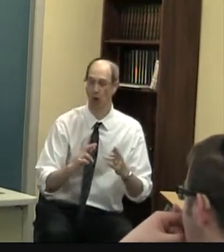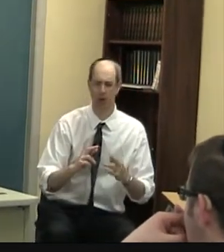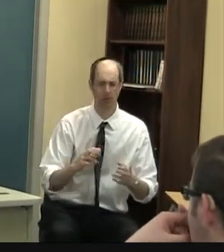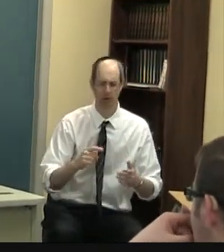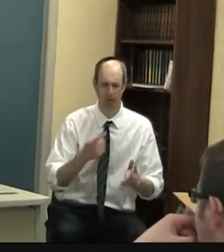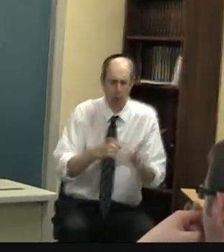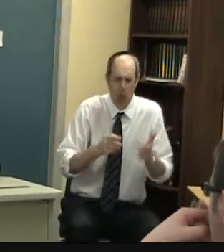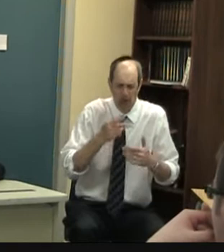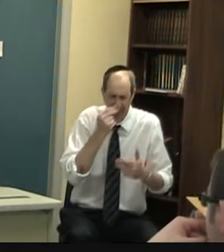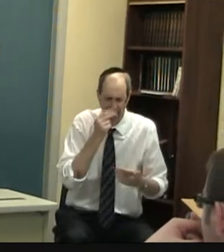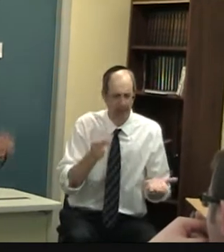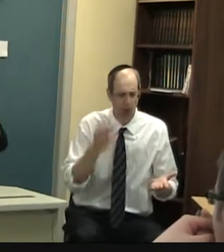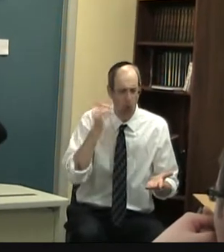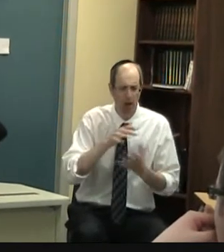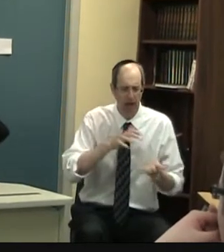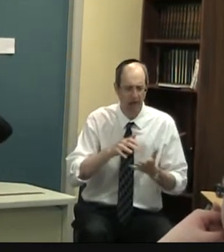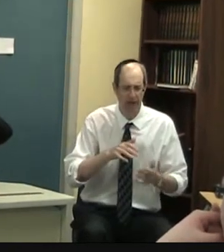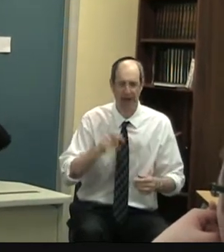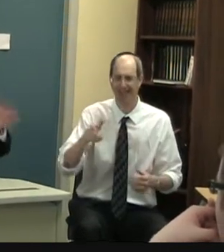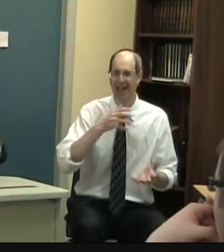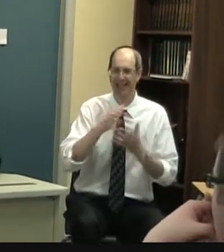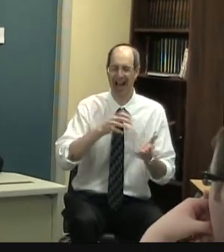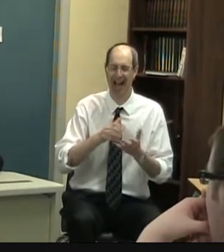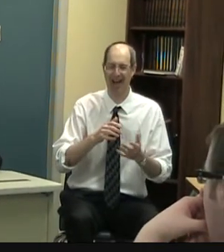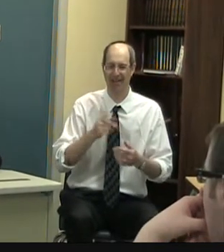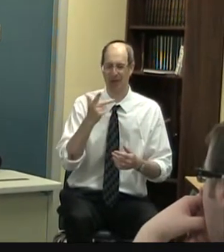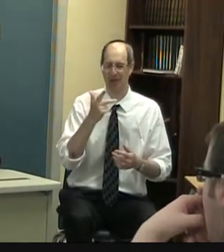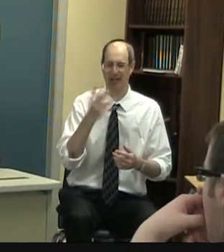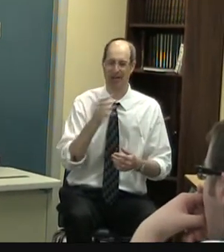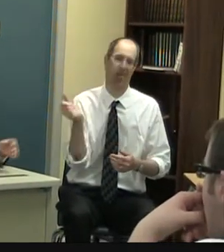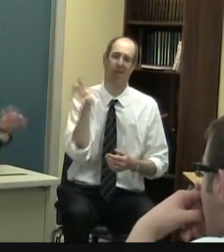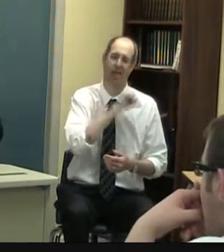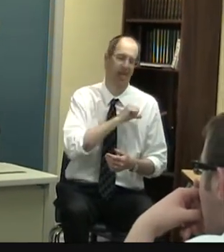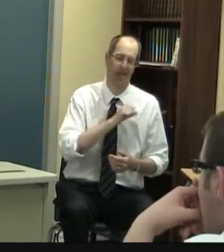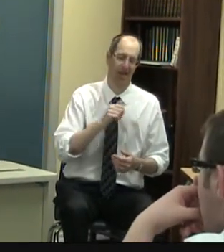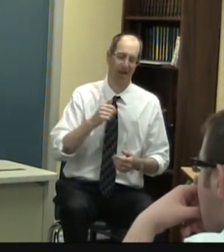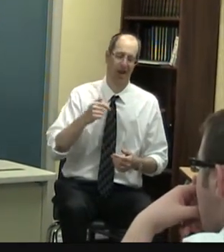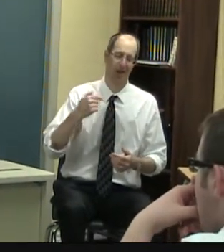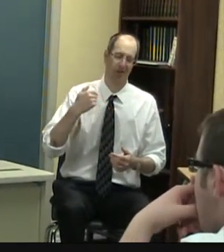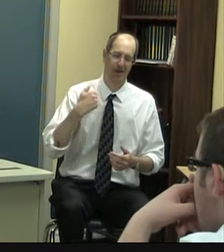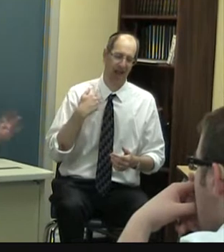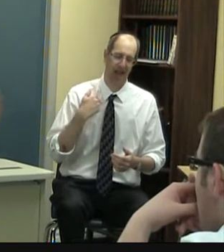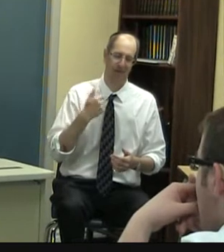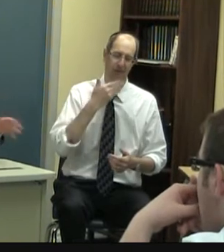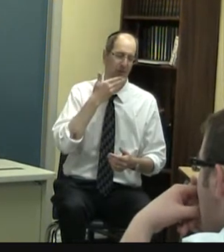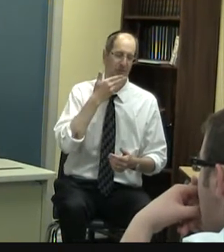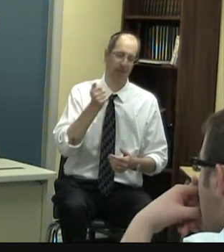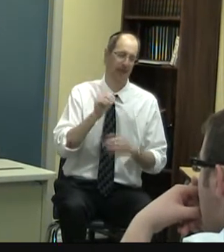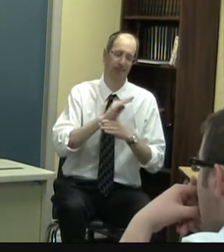why are you laughing and they laughed if 3/4 drunk at this point and they say we just got ourselves the best business deal i